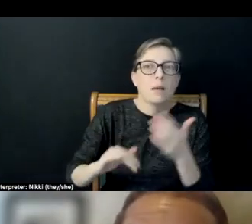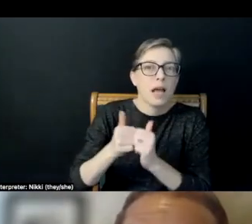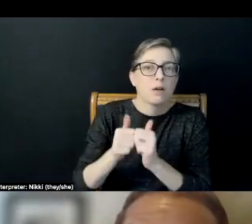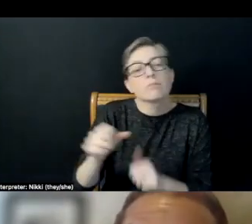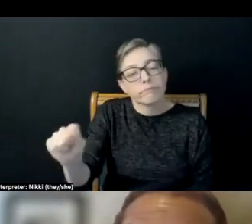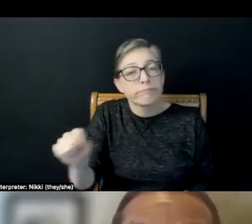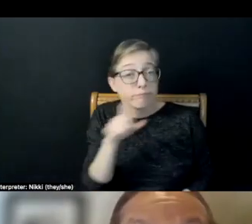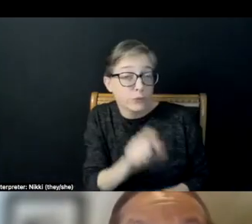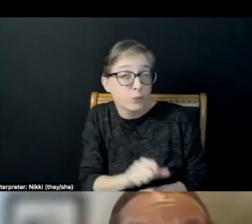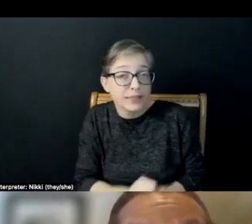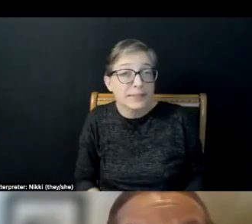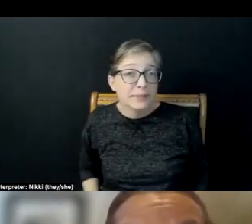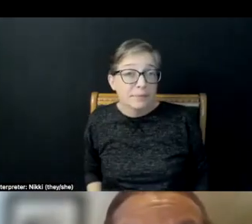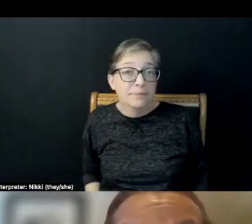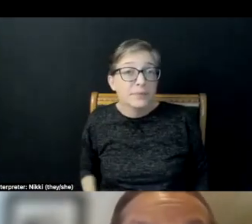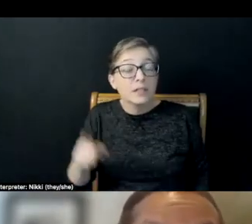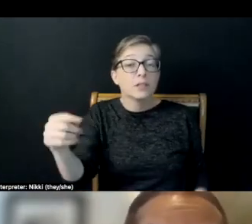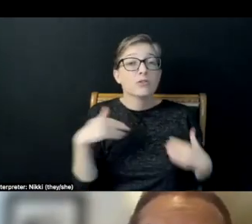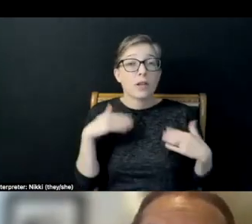She waves a paper in my face and starts talking